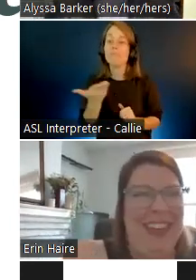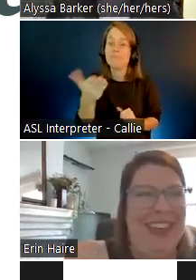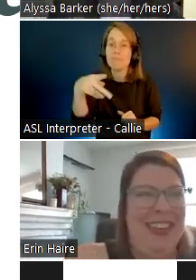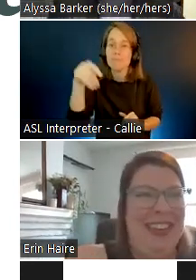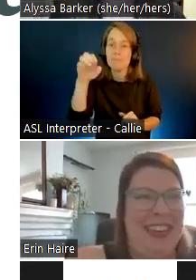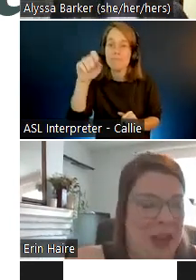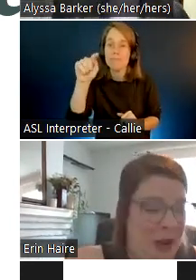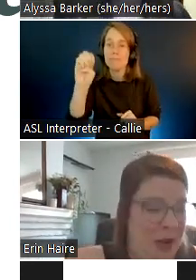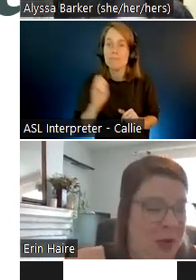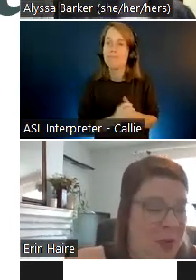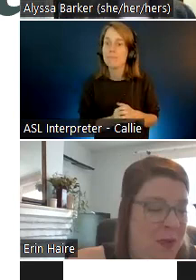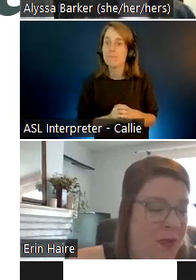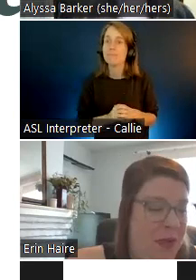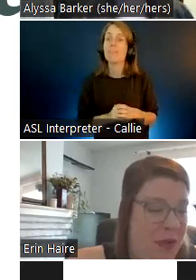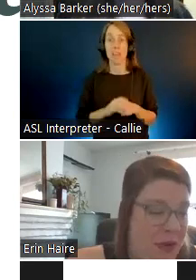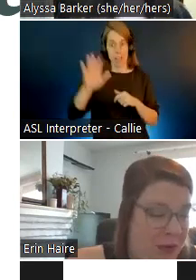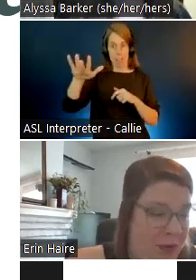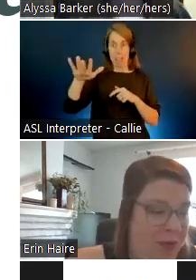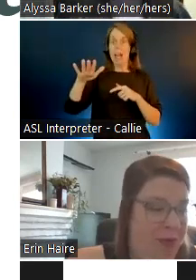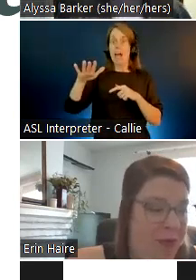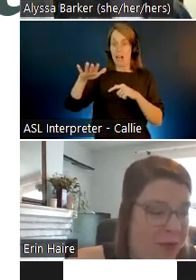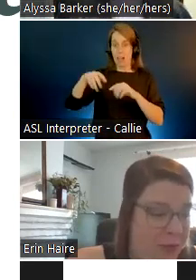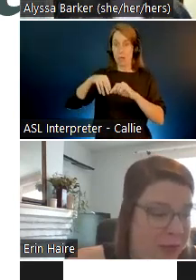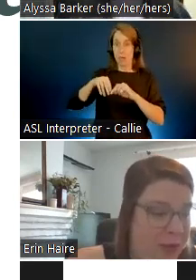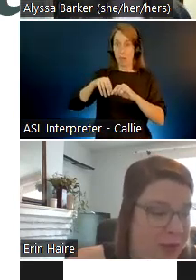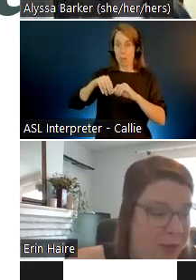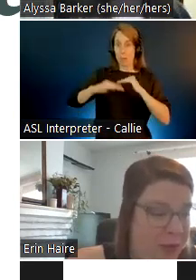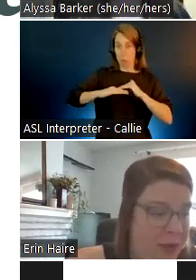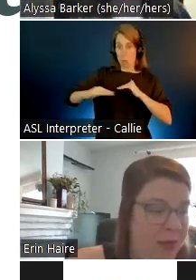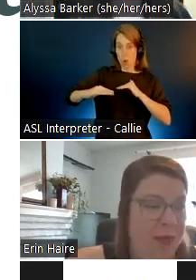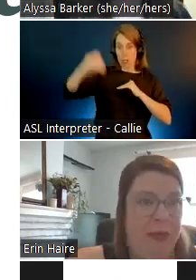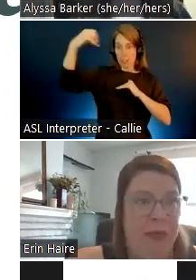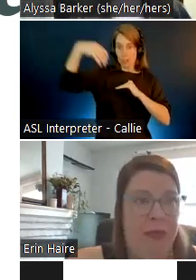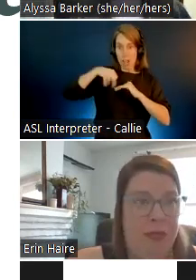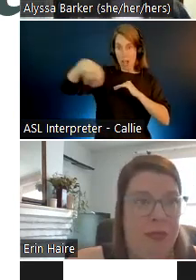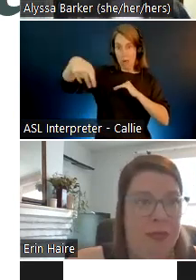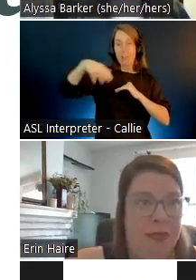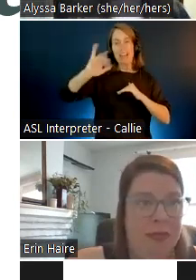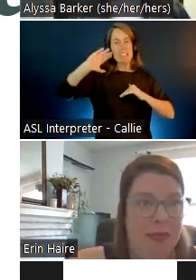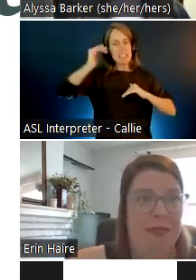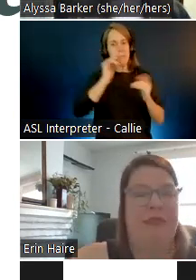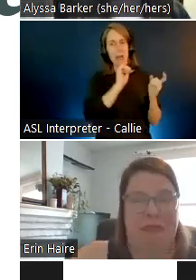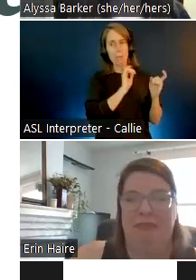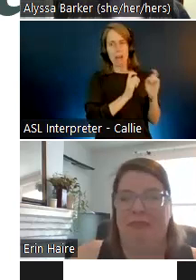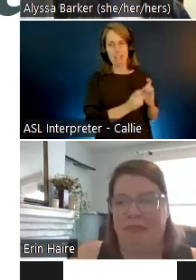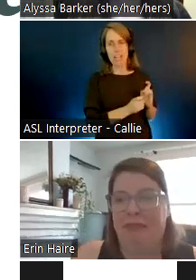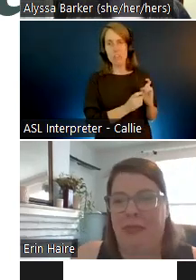Pete: well walk-in showers sound to me like a reasonable modification that would be at the